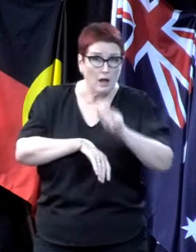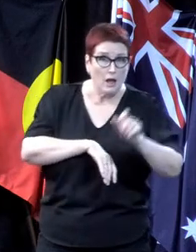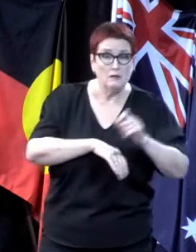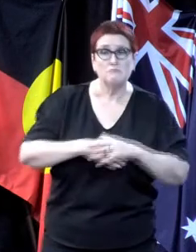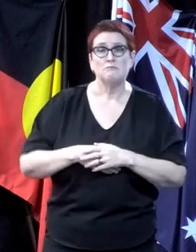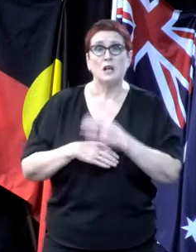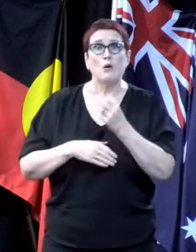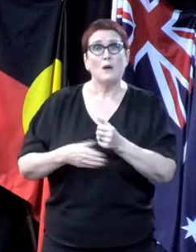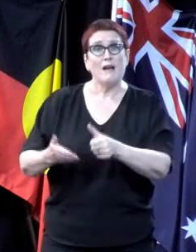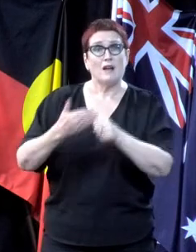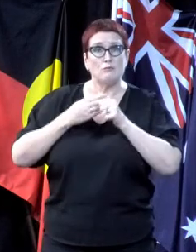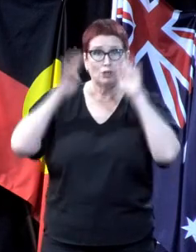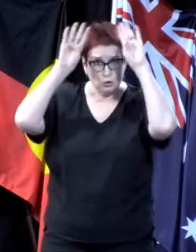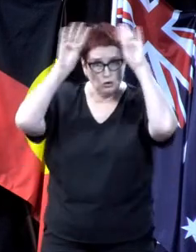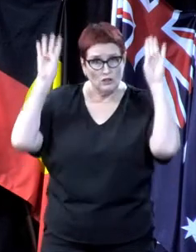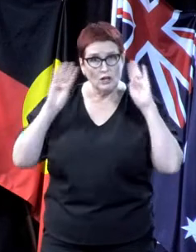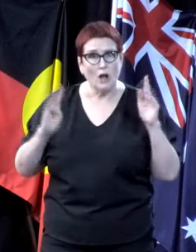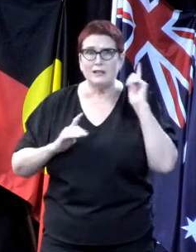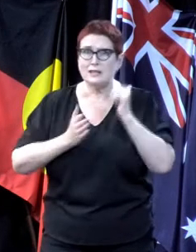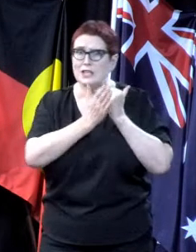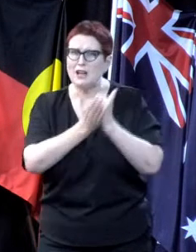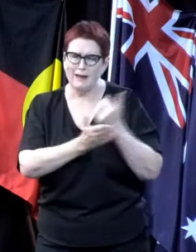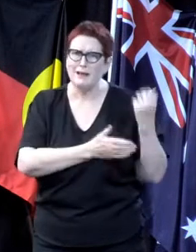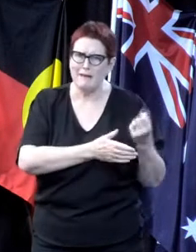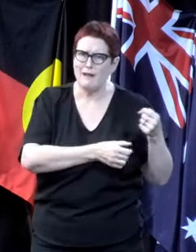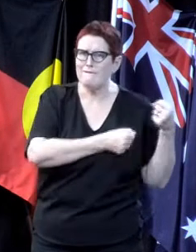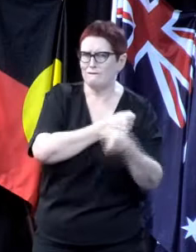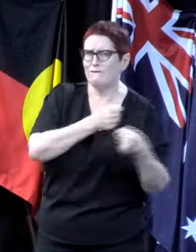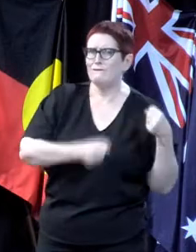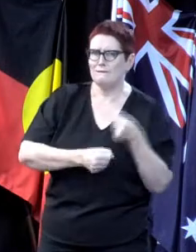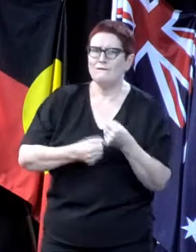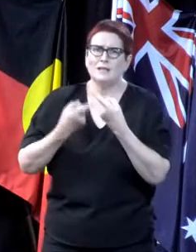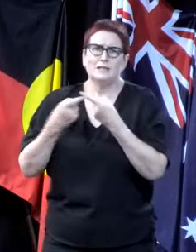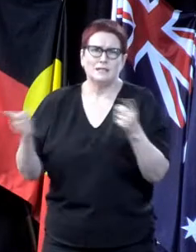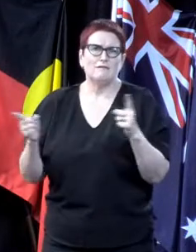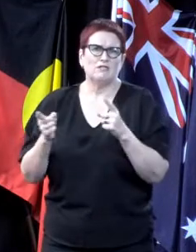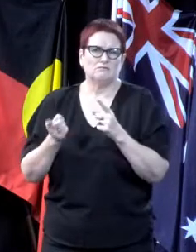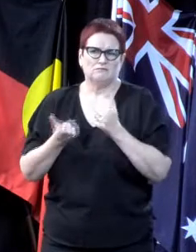and Torres Strait Islander teacher aides and support personnel in our school, as well.